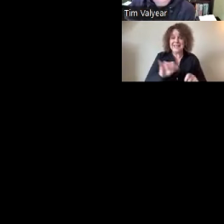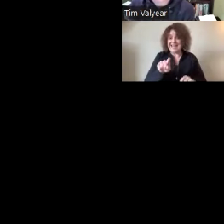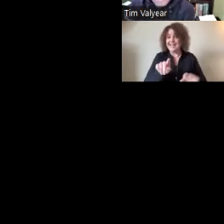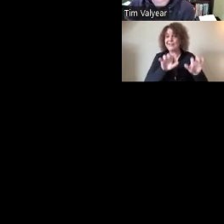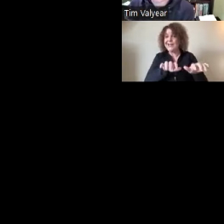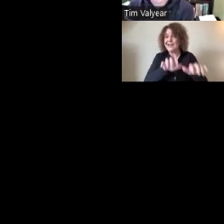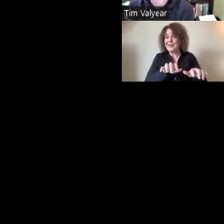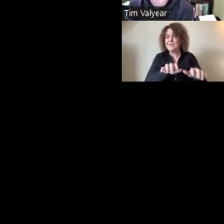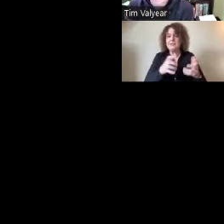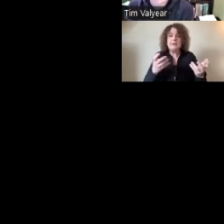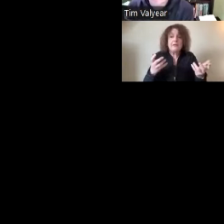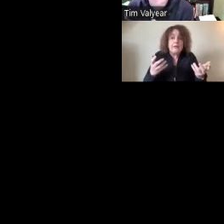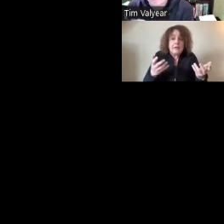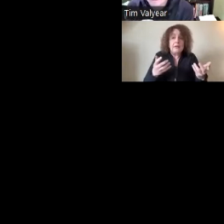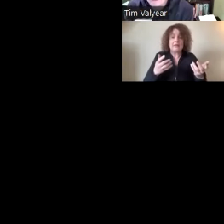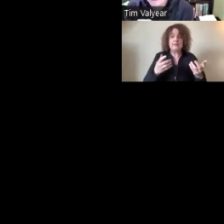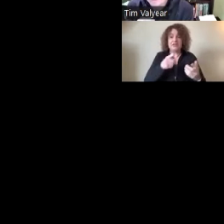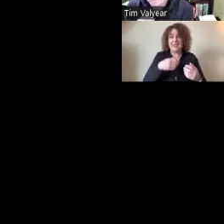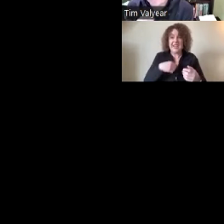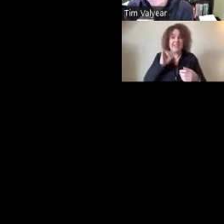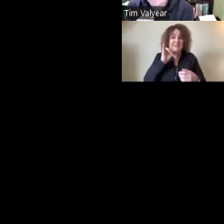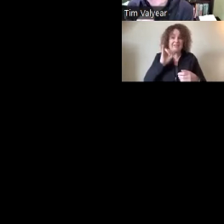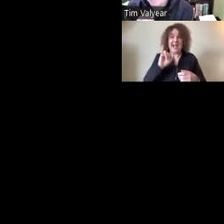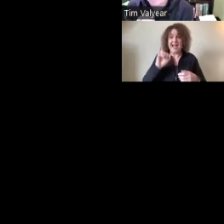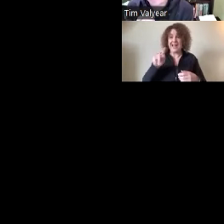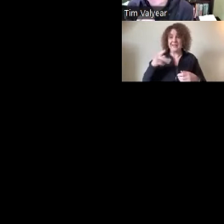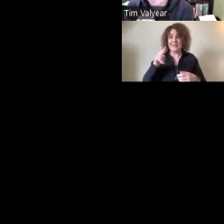translates -- so as I'm talking, providing direction,